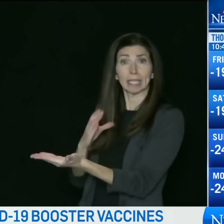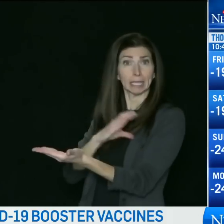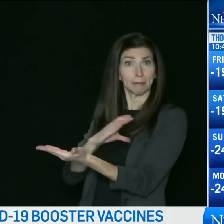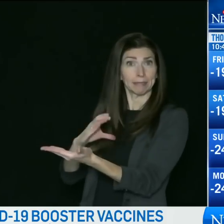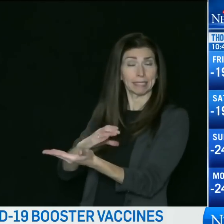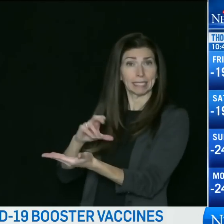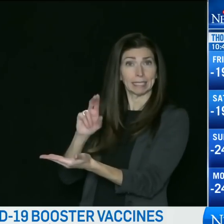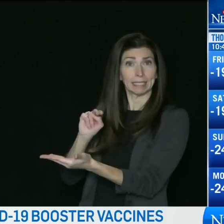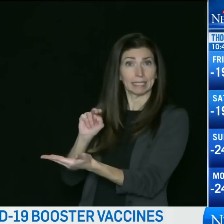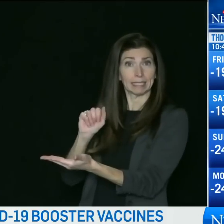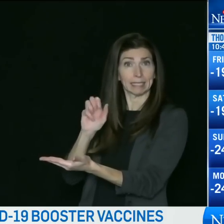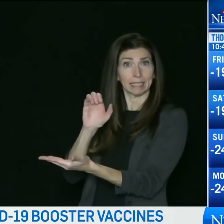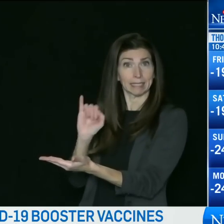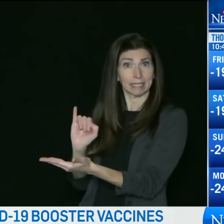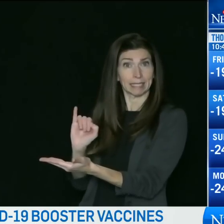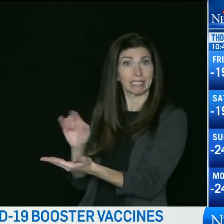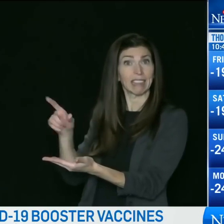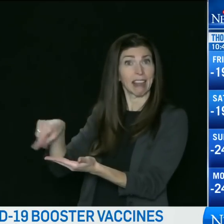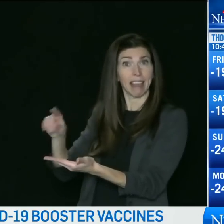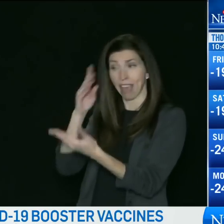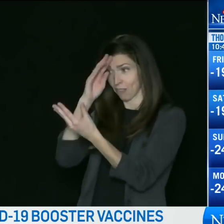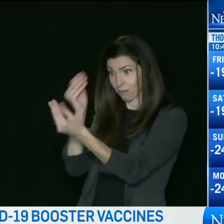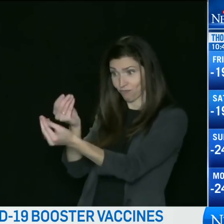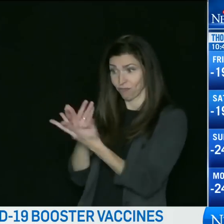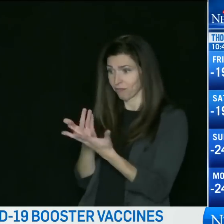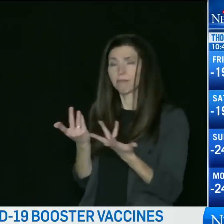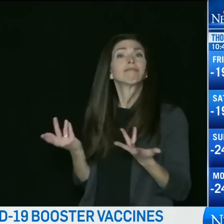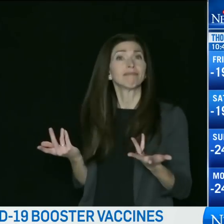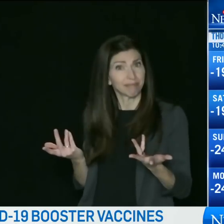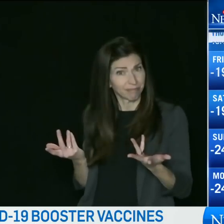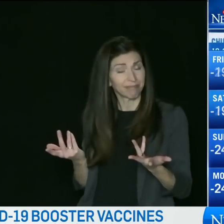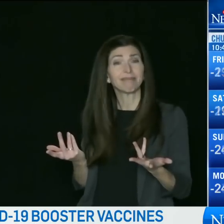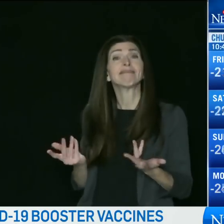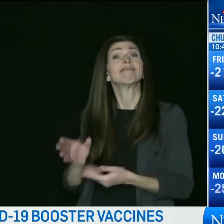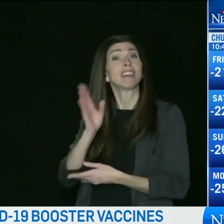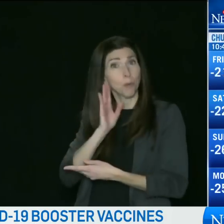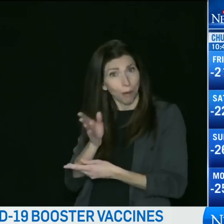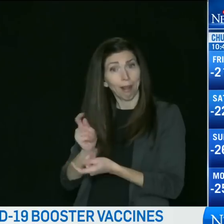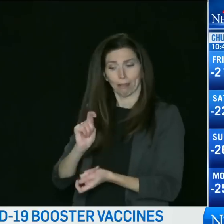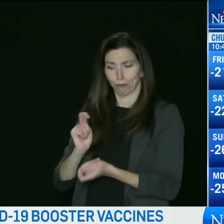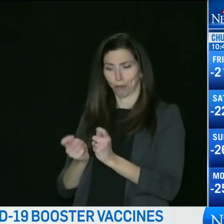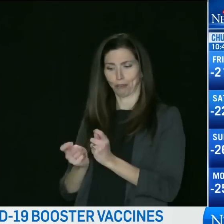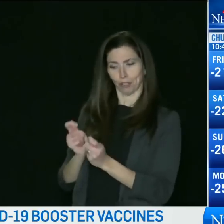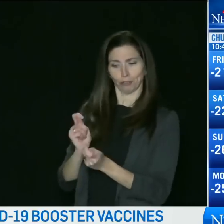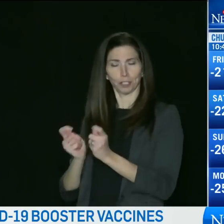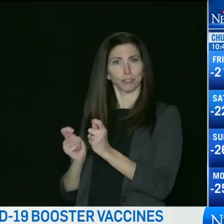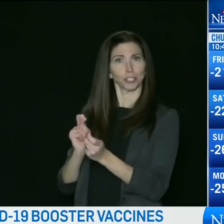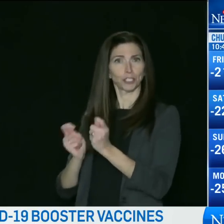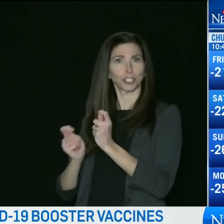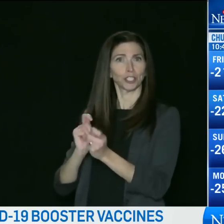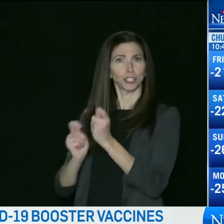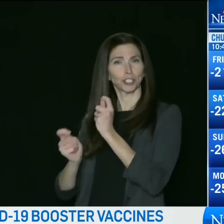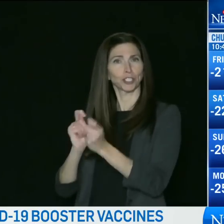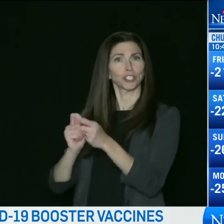EXPLAINED IT QUITE WELL AND THE COMMITTEE'S ANALYSES AND THEIR ADVICE TO US, THEY'VE BEEN